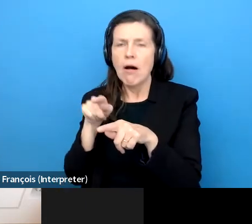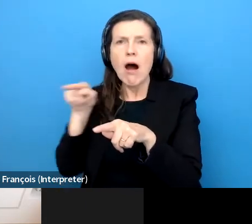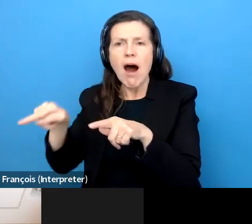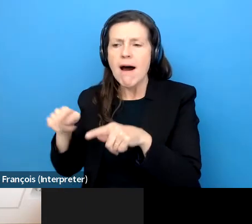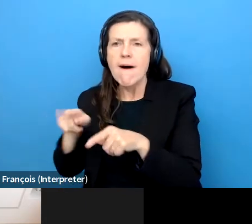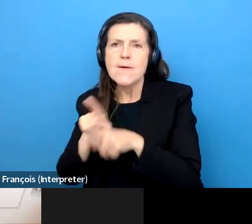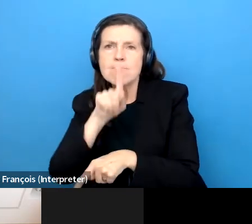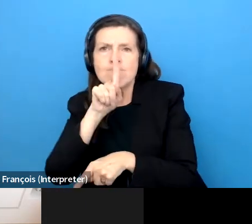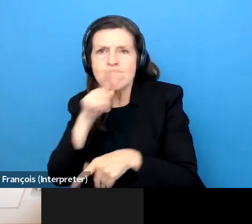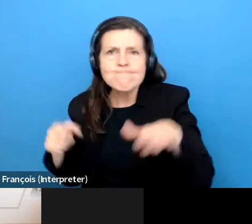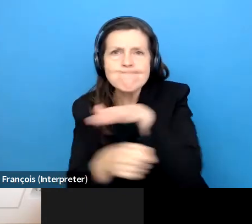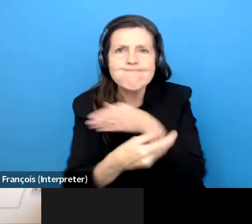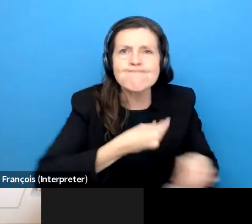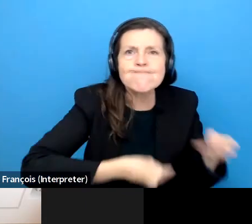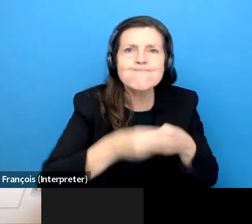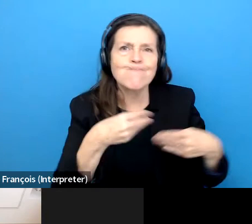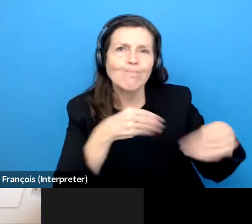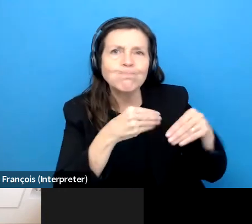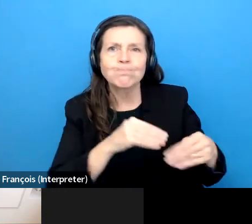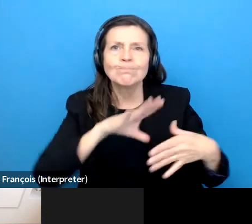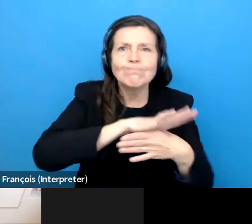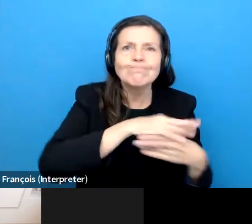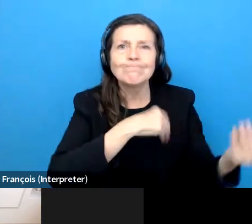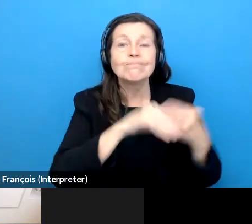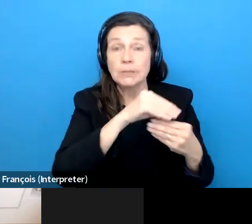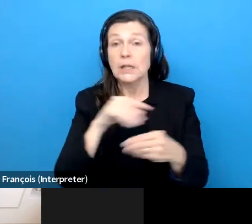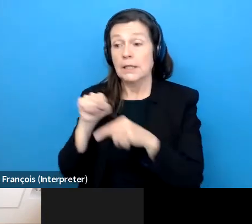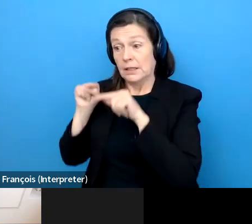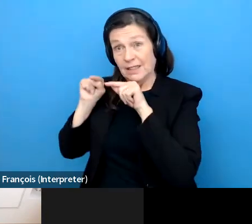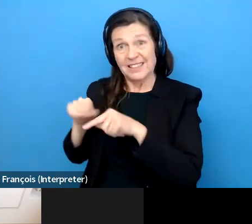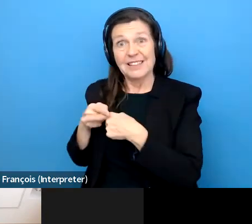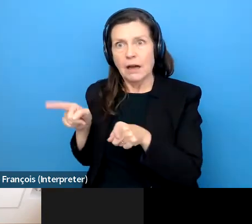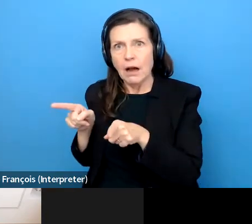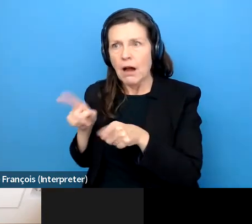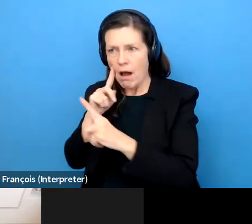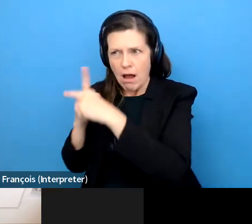That is our main objective and also from the Directorate General